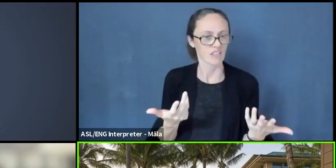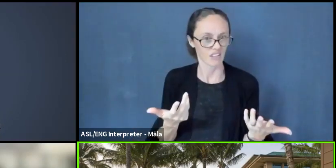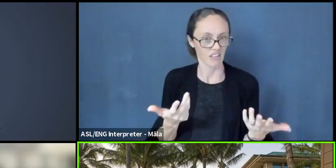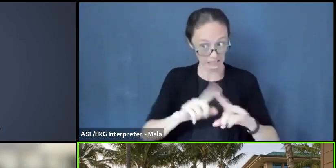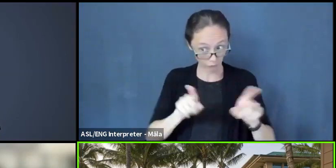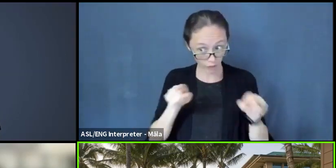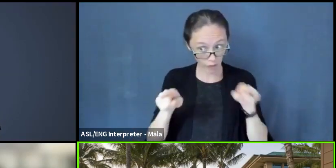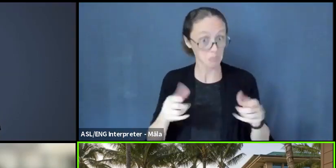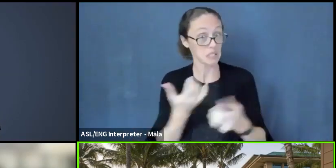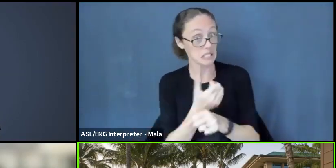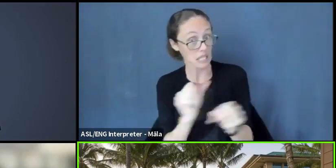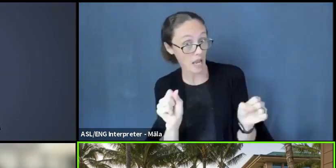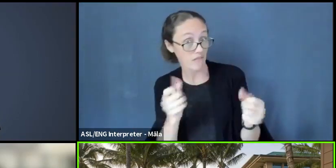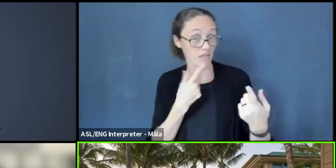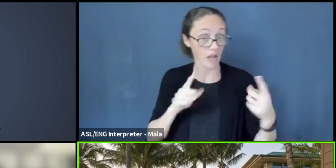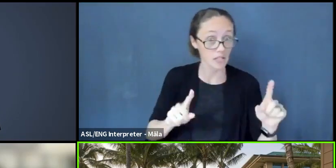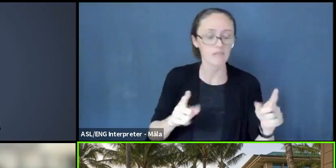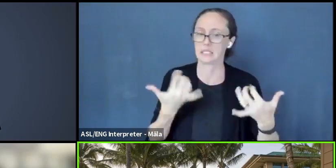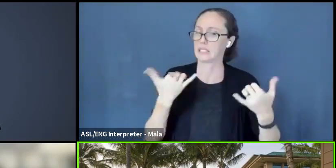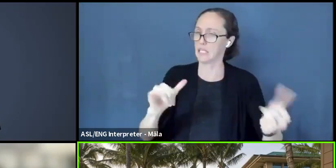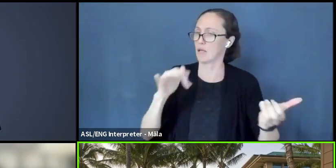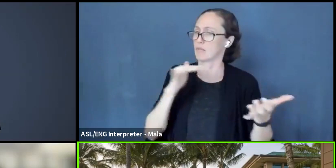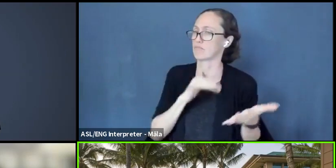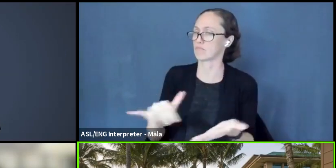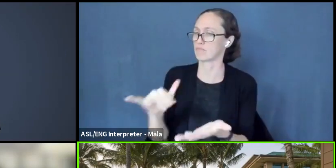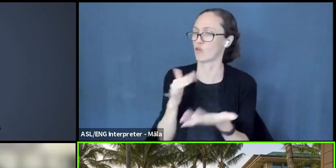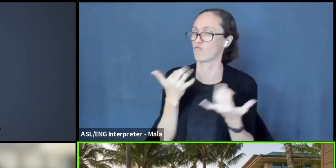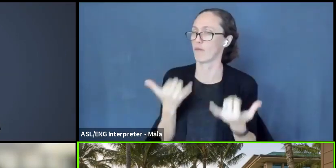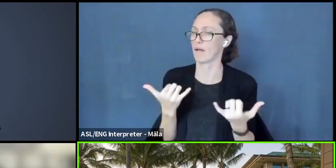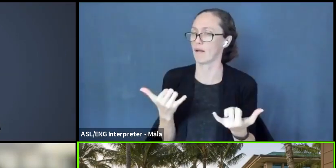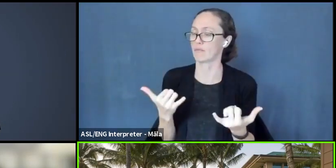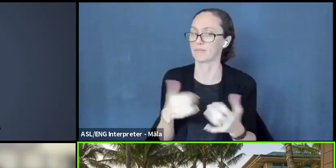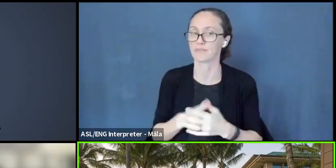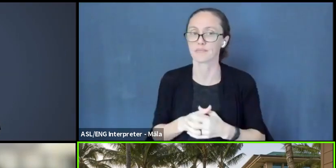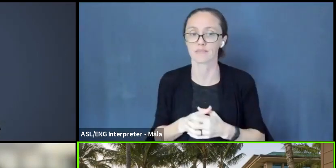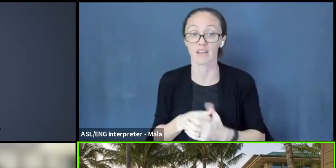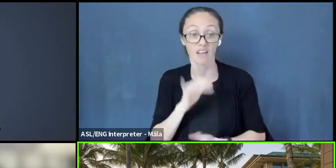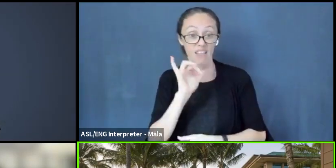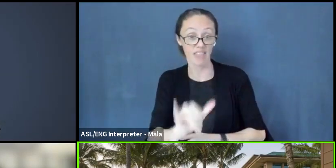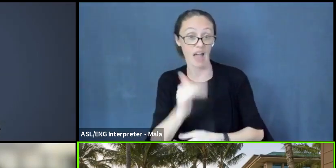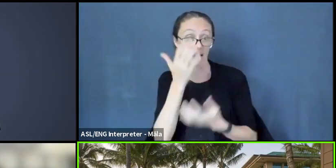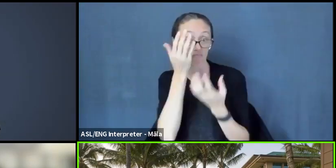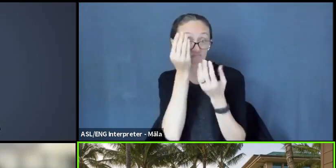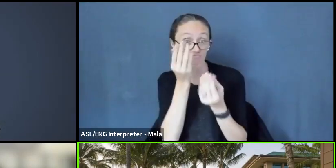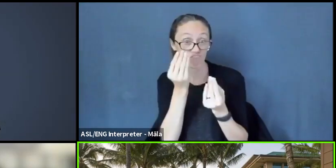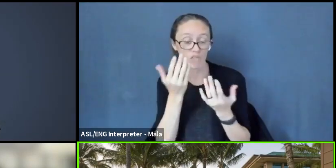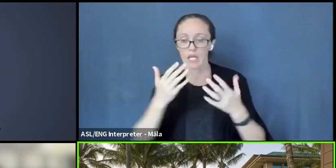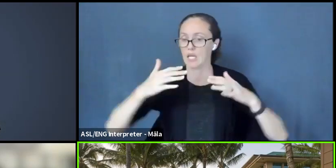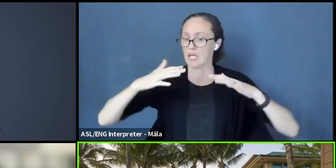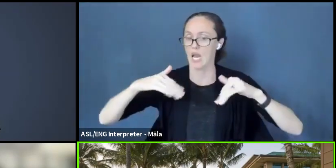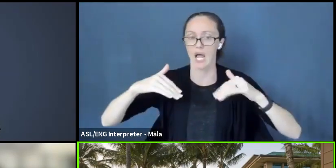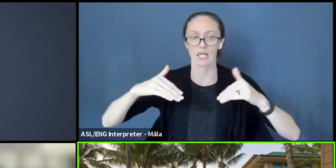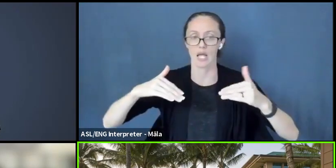At this time, that data Health Department yet been presented. To the FDA.